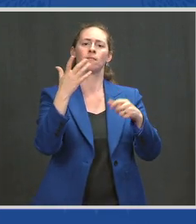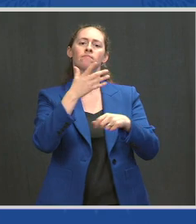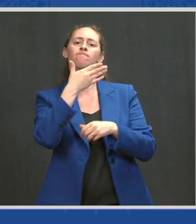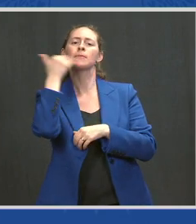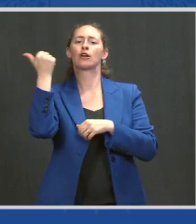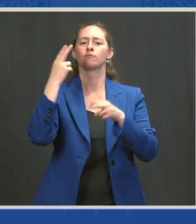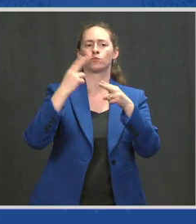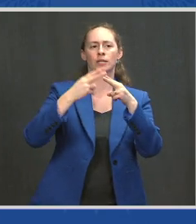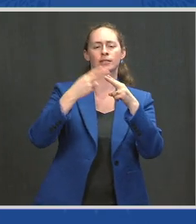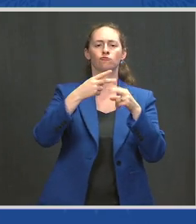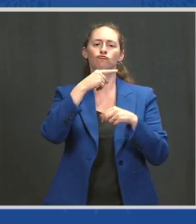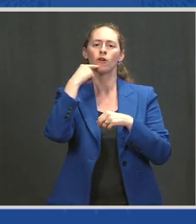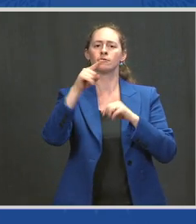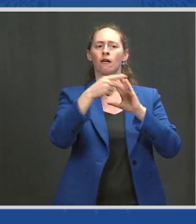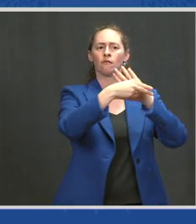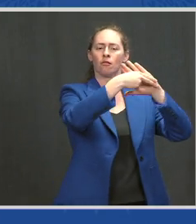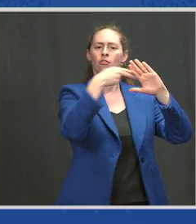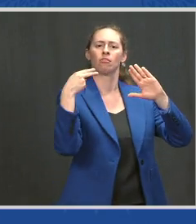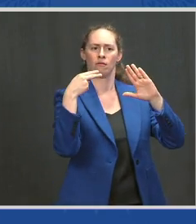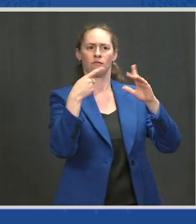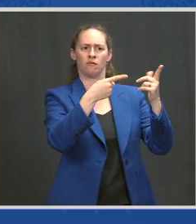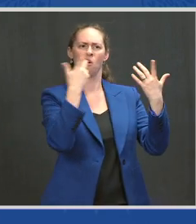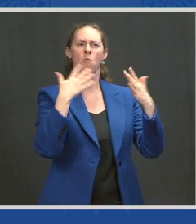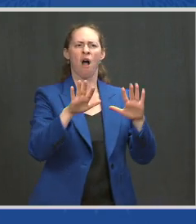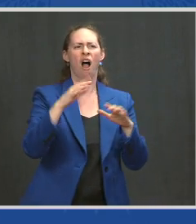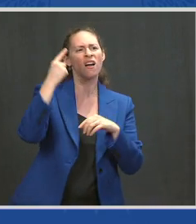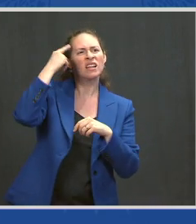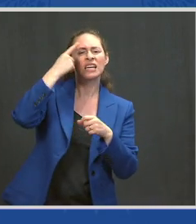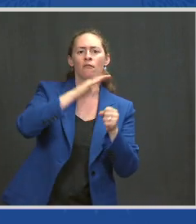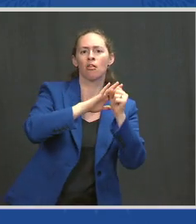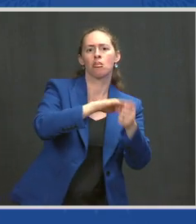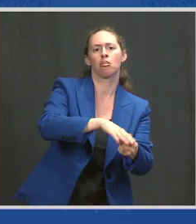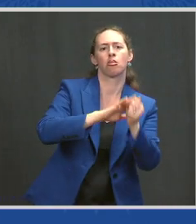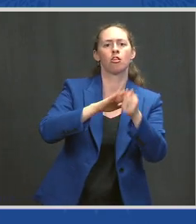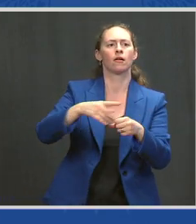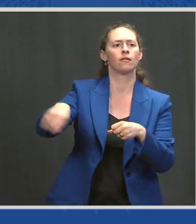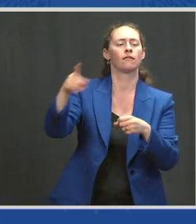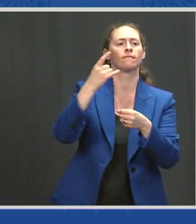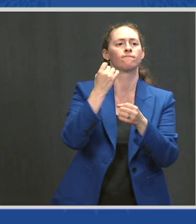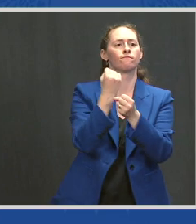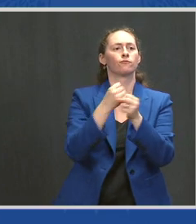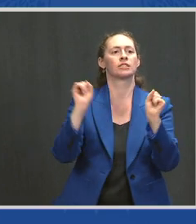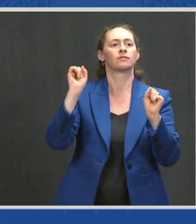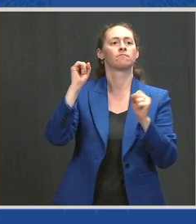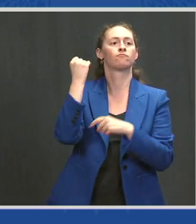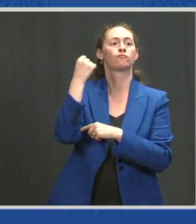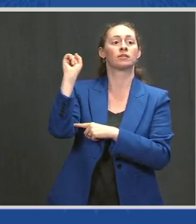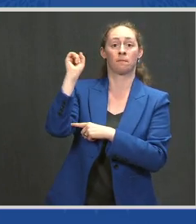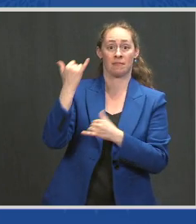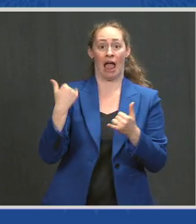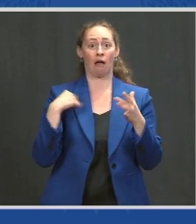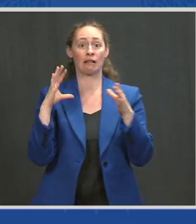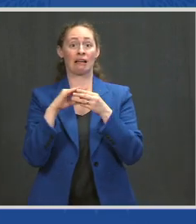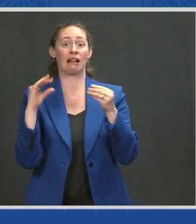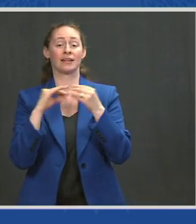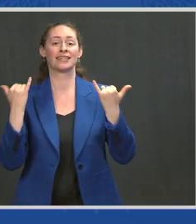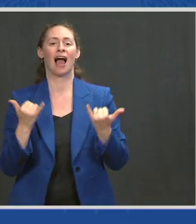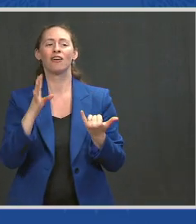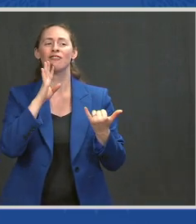to democratic principles and free speech. That's a judgment I cannot make. I don't know. But it's not because I think he --